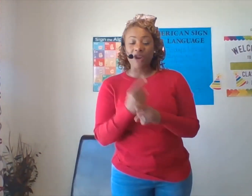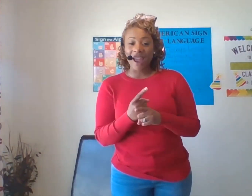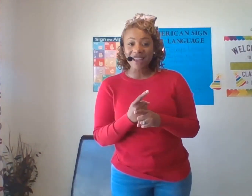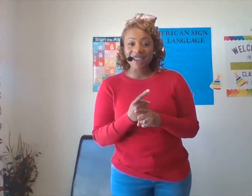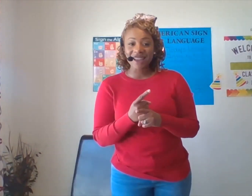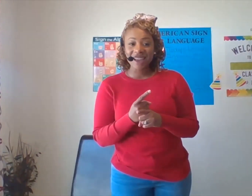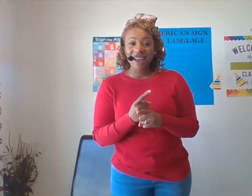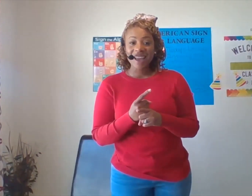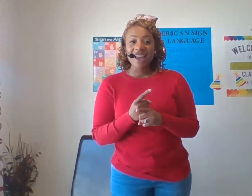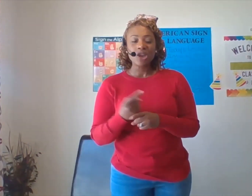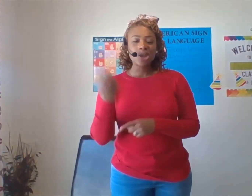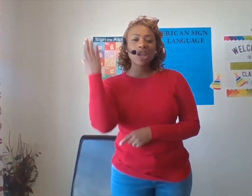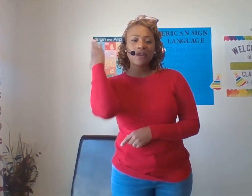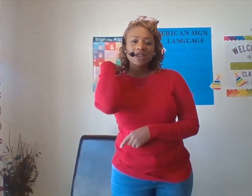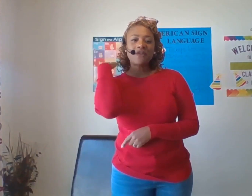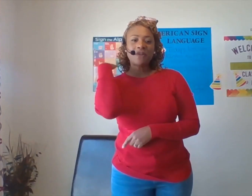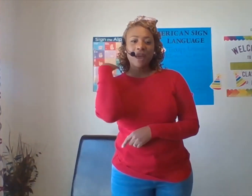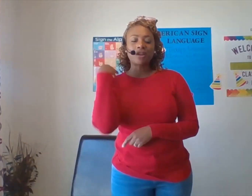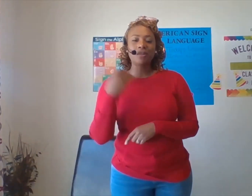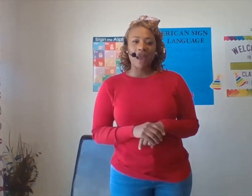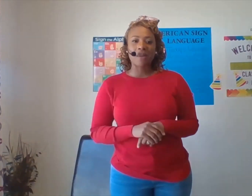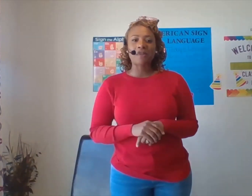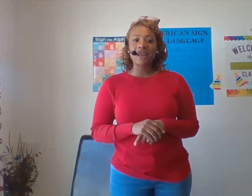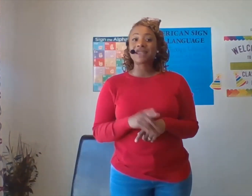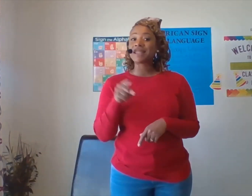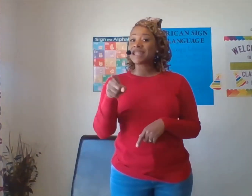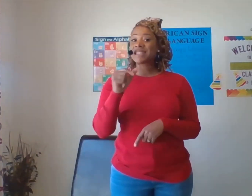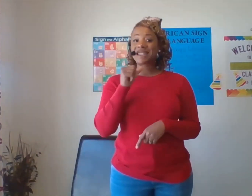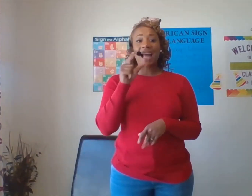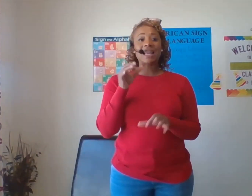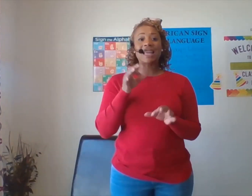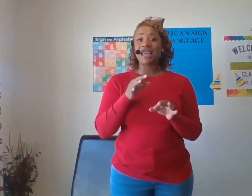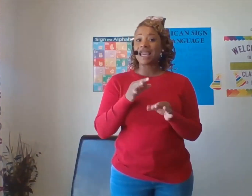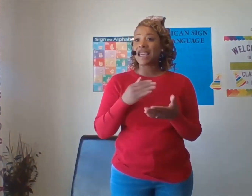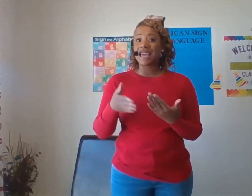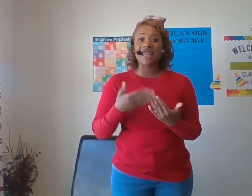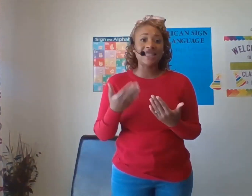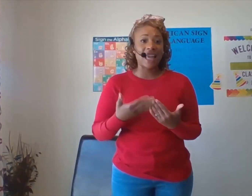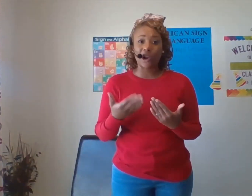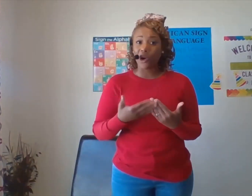right you should give yourself a pat on the back because this is not easy at all